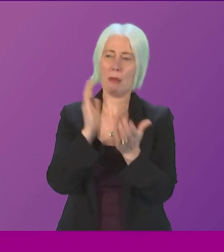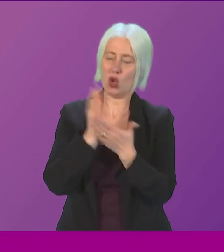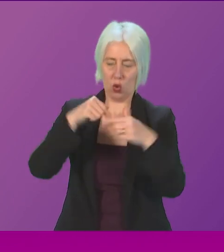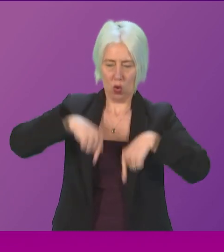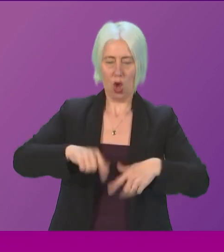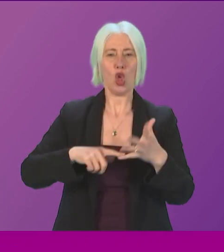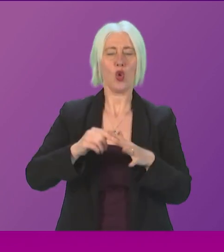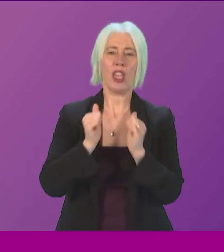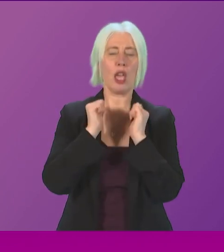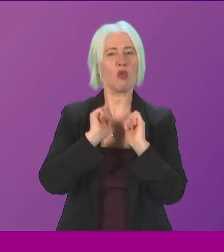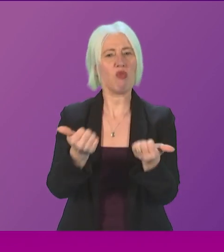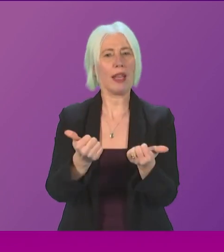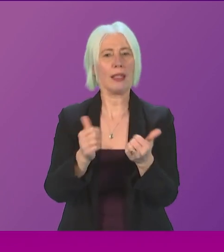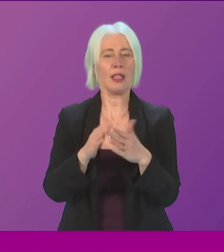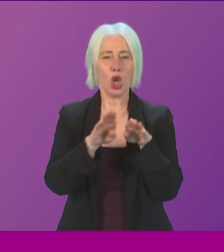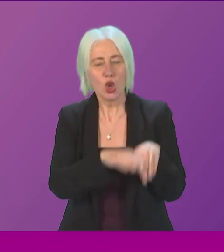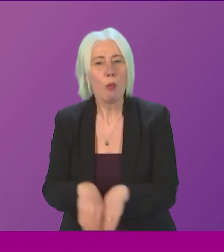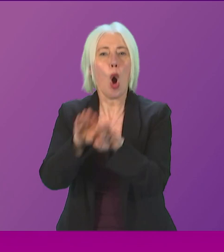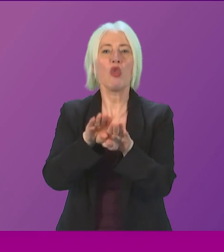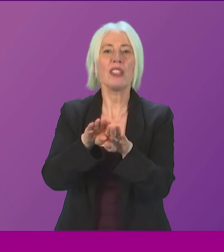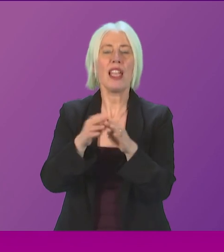The first value is upholding democracy and free speech.